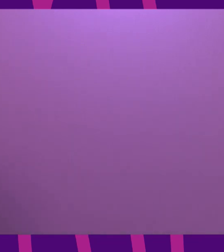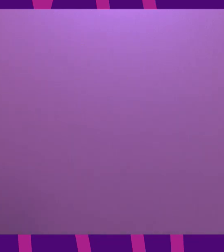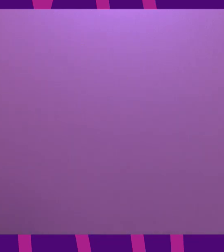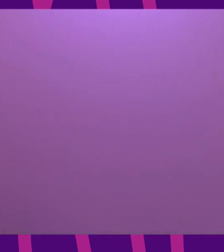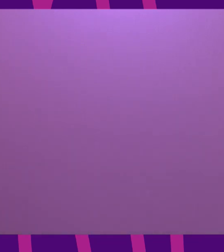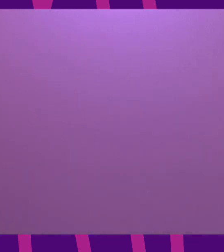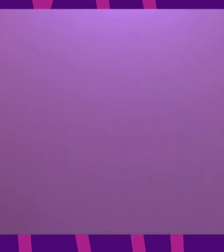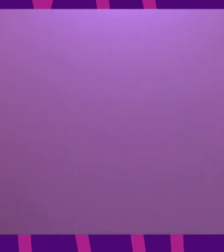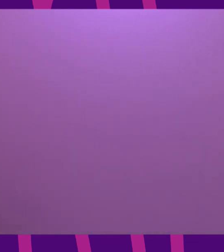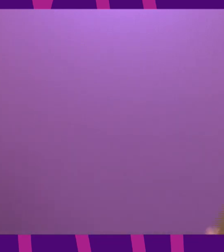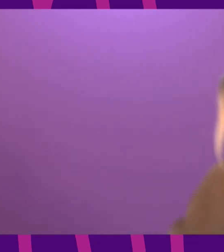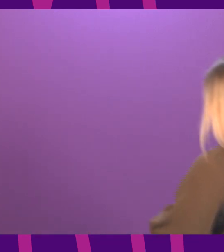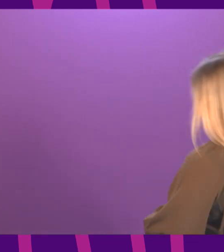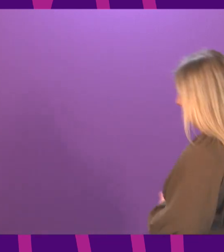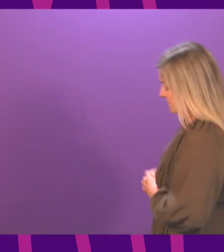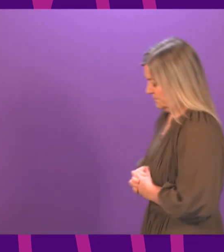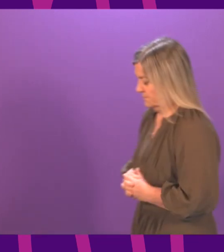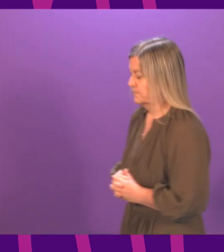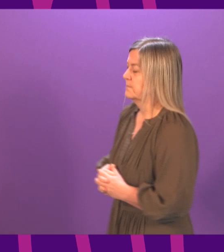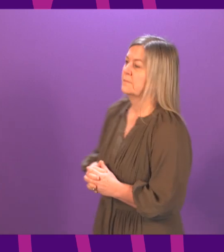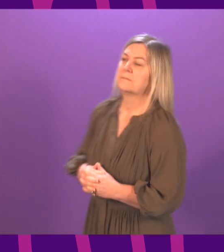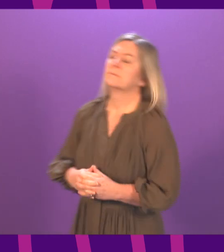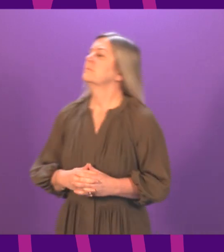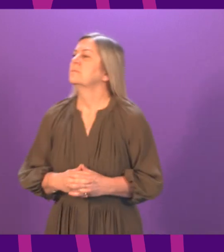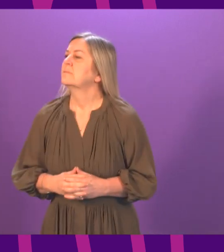Another regret that the First Minister expressed this week